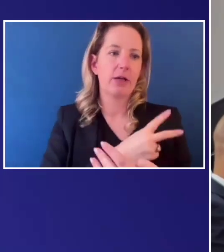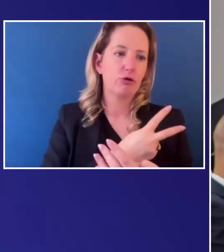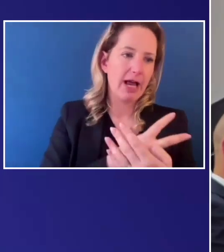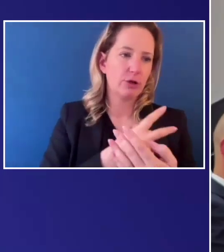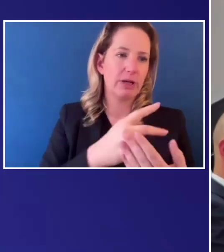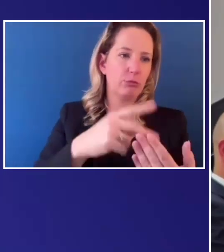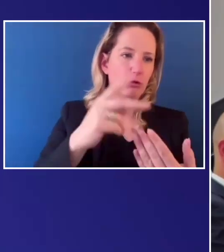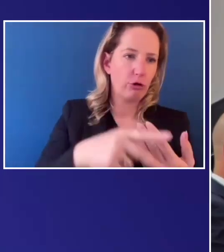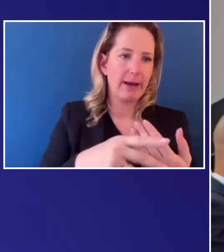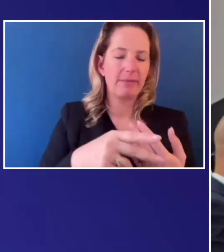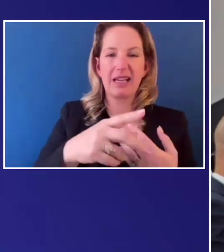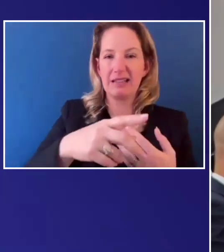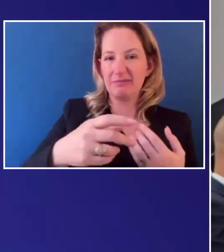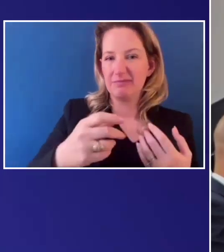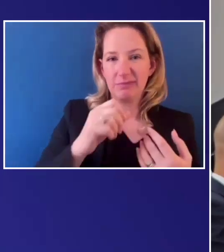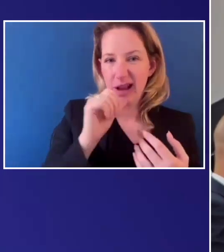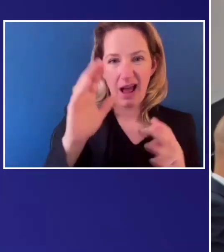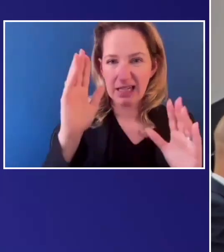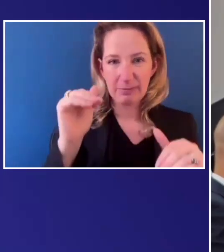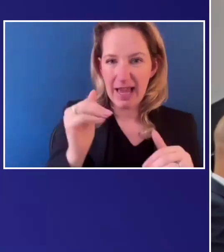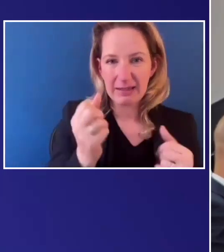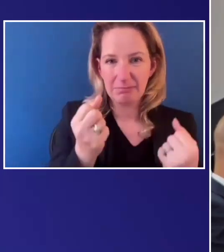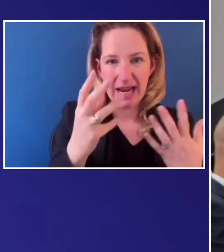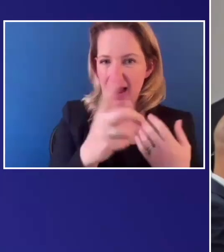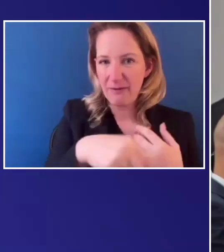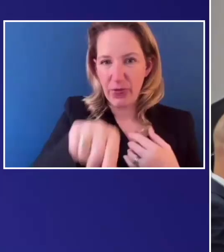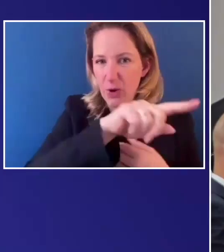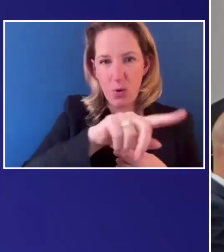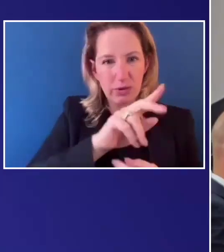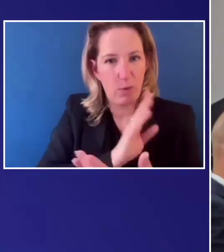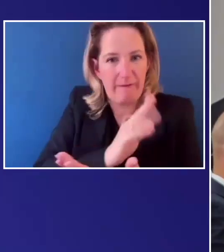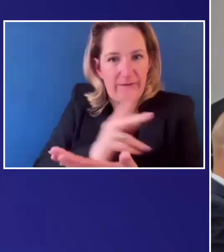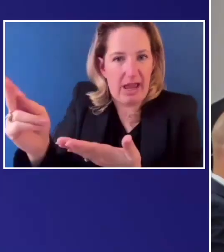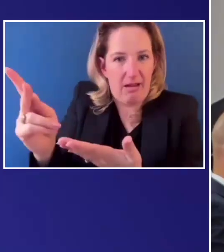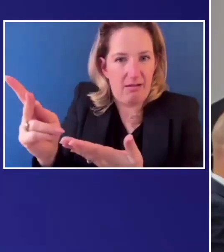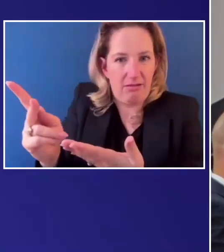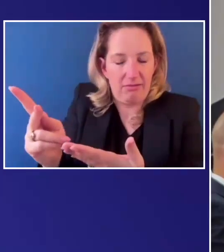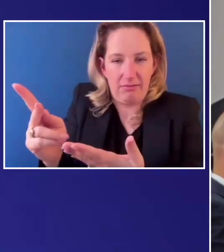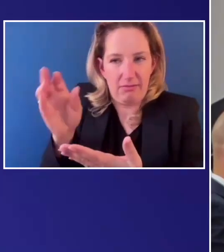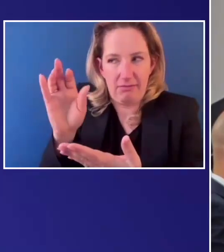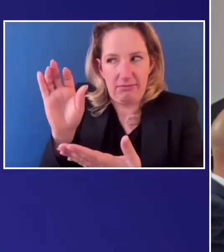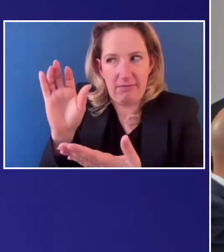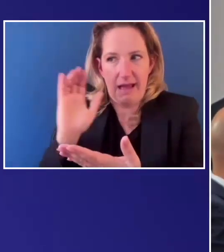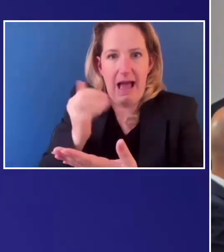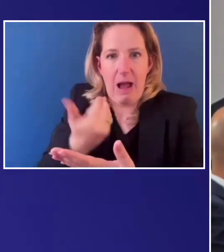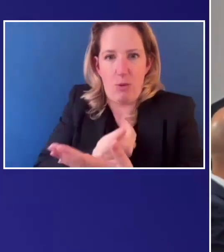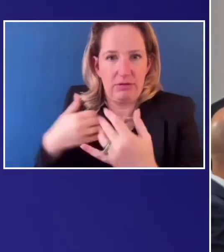standard. My question is, do you have -- I don't remember if the data